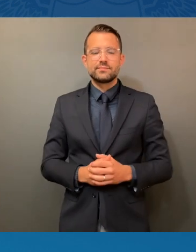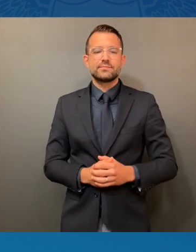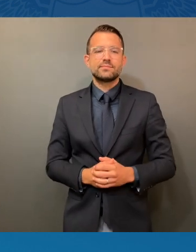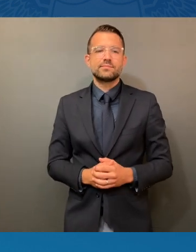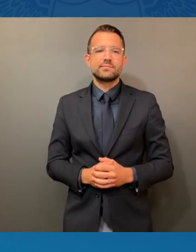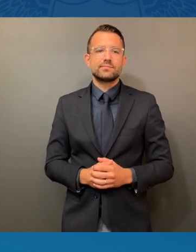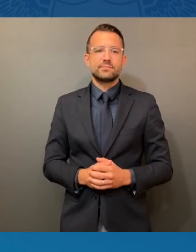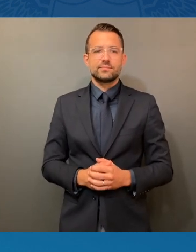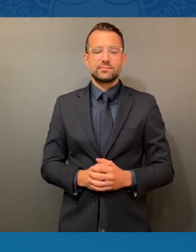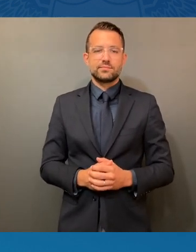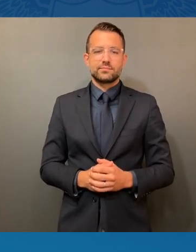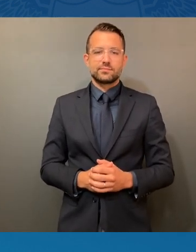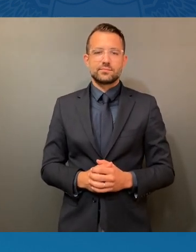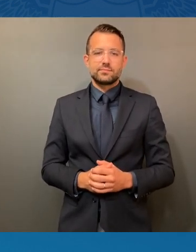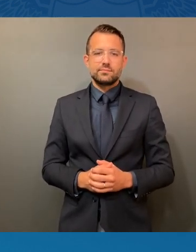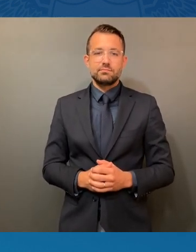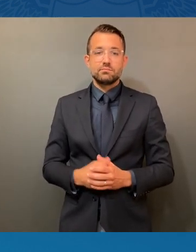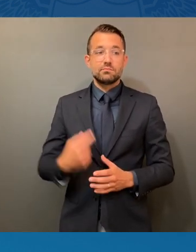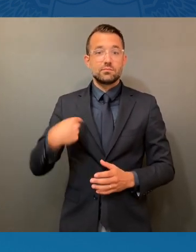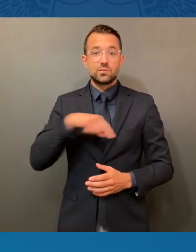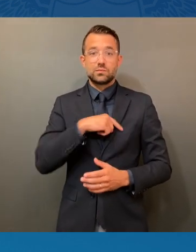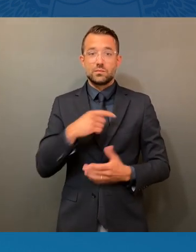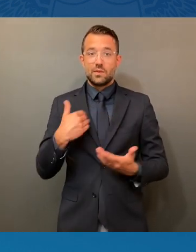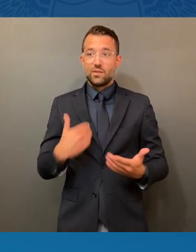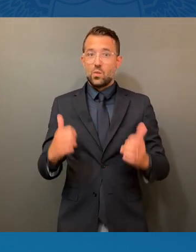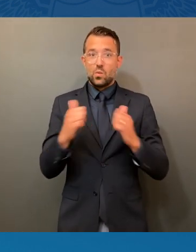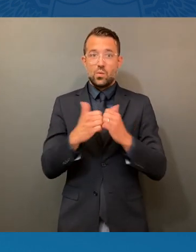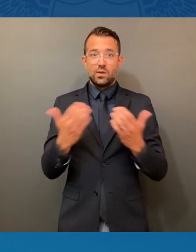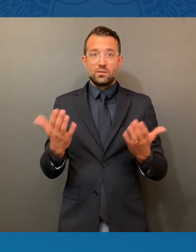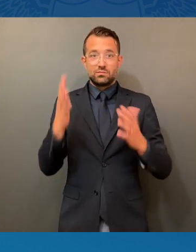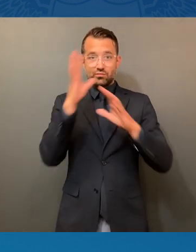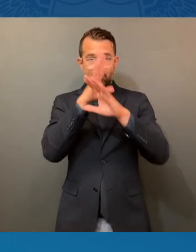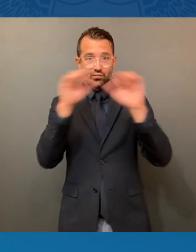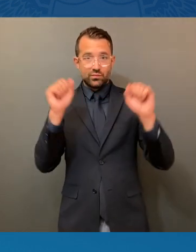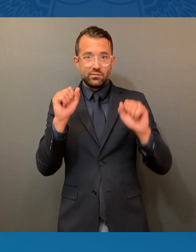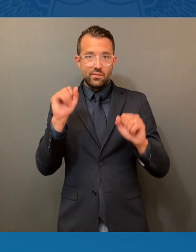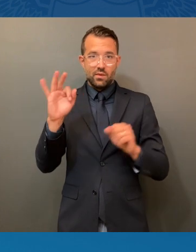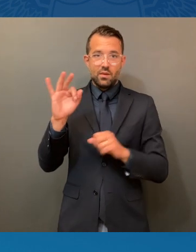We have with us the Superintendent of Oakland Unified, Dr. Kyla Johnson-Trammell --